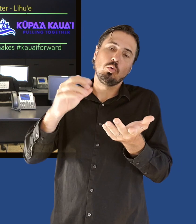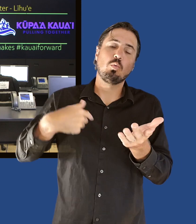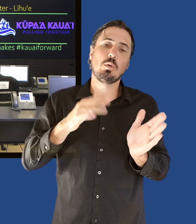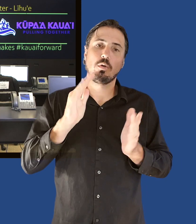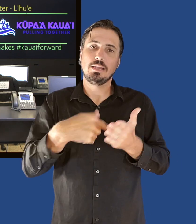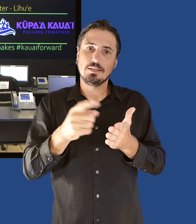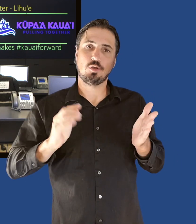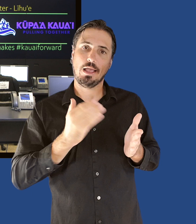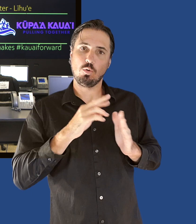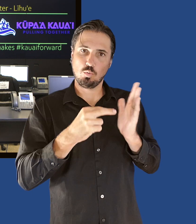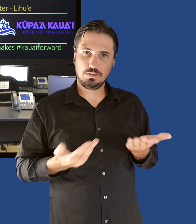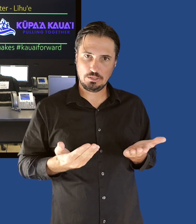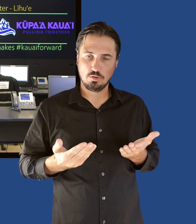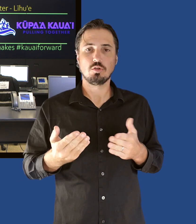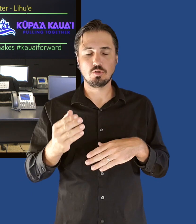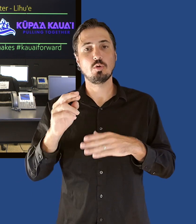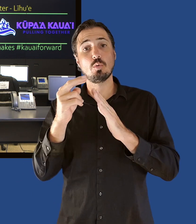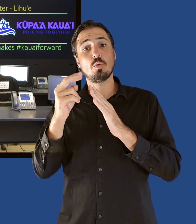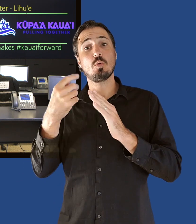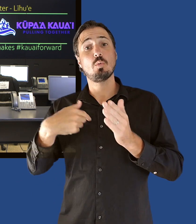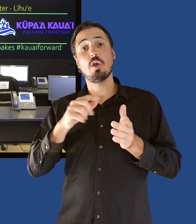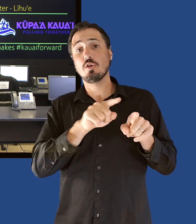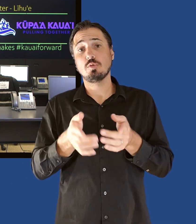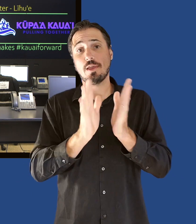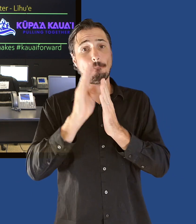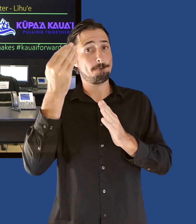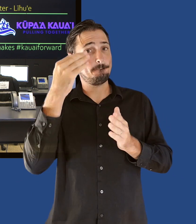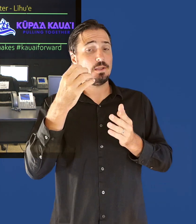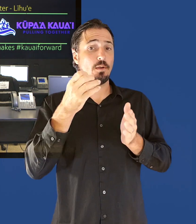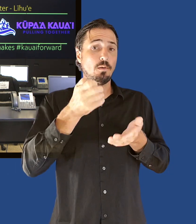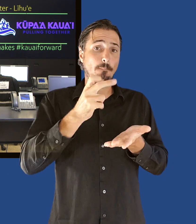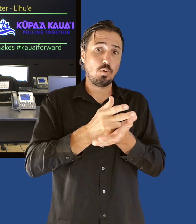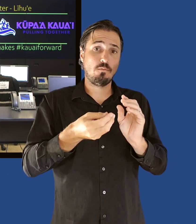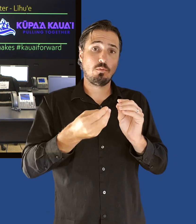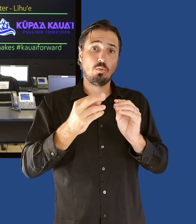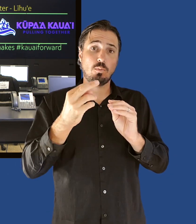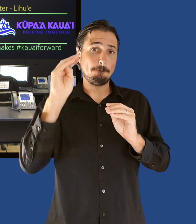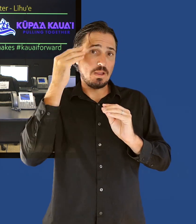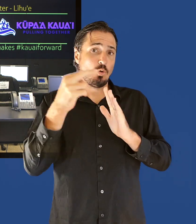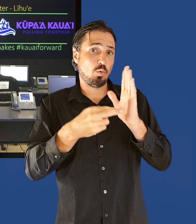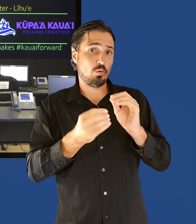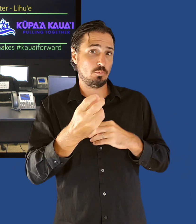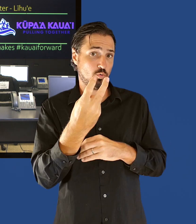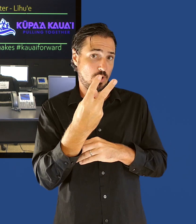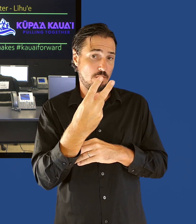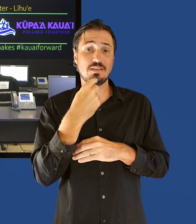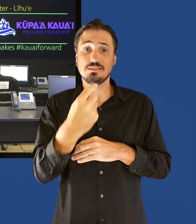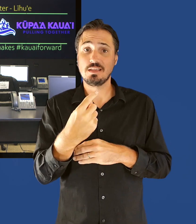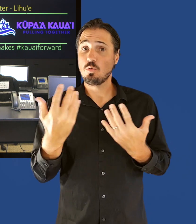This rule would allow short-term rentals, transient vacation rentals and homestays to open to people not subject to quarantine.